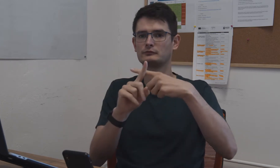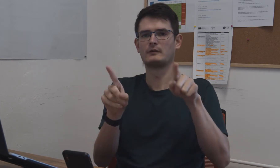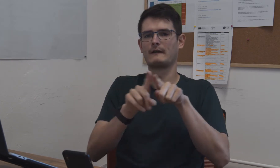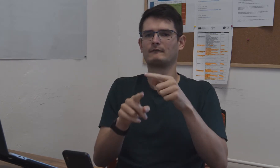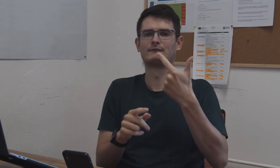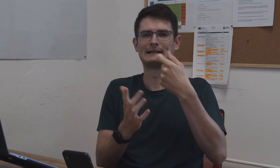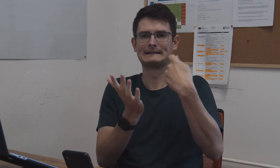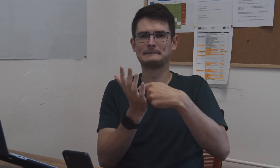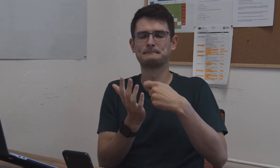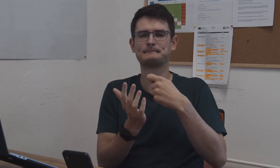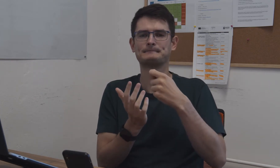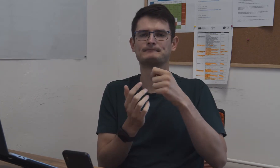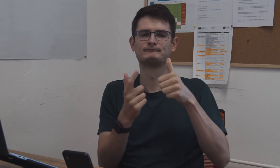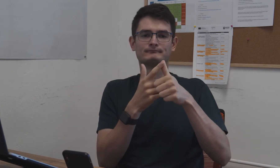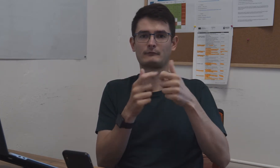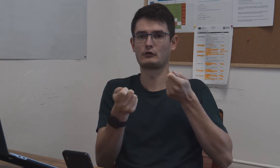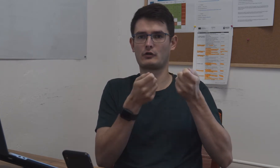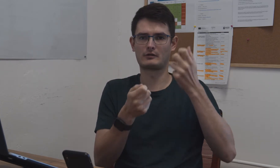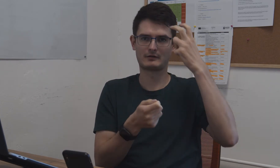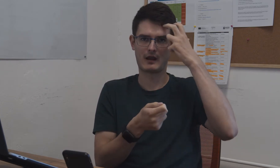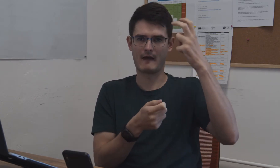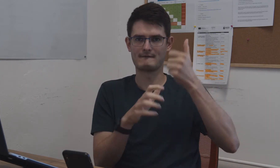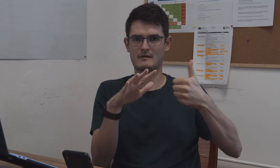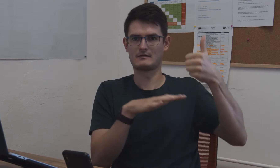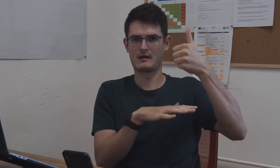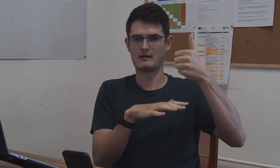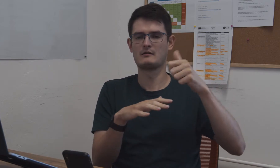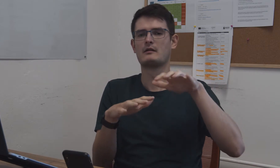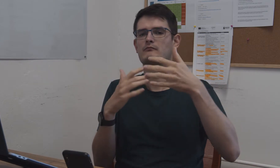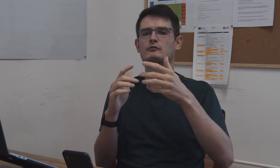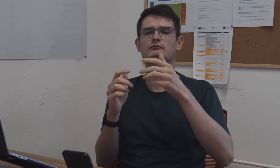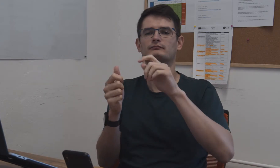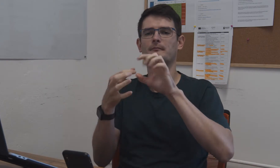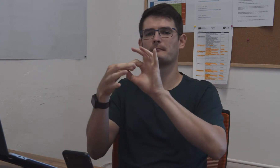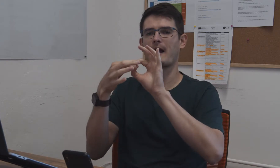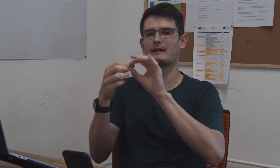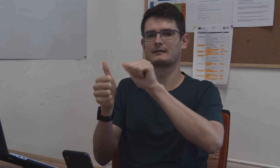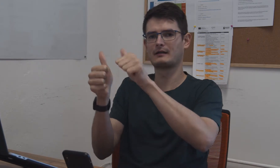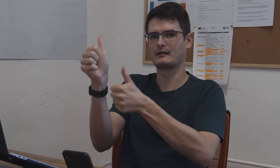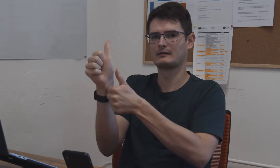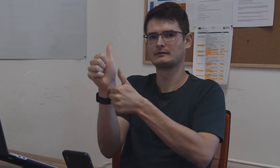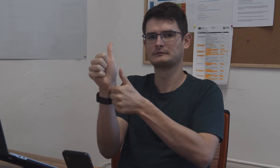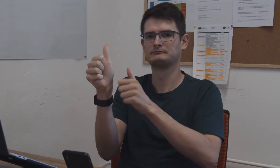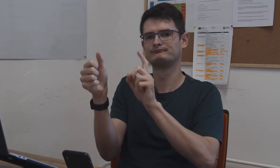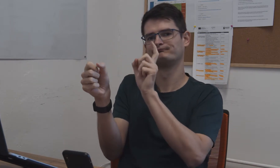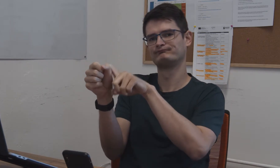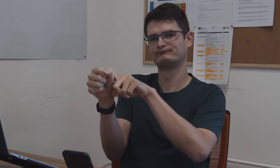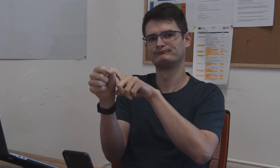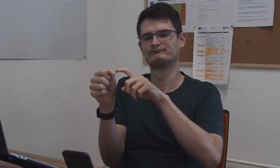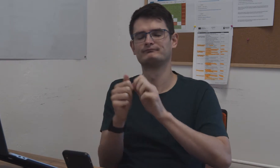There are two types. The first is the project coordinator, and the second is the project partner.